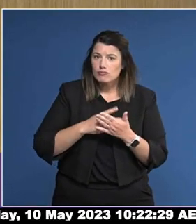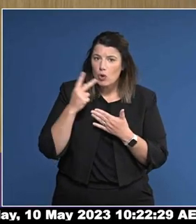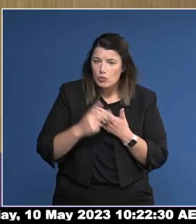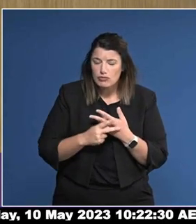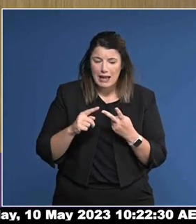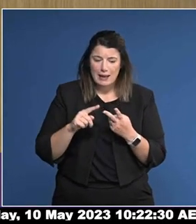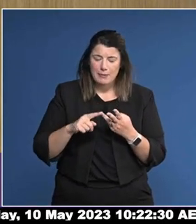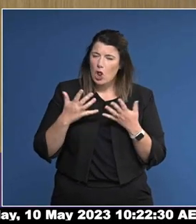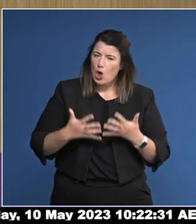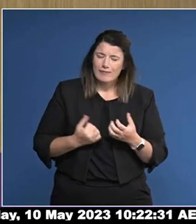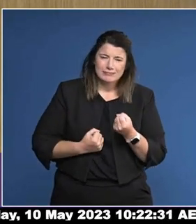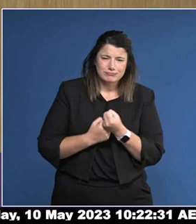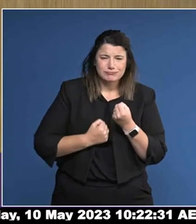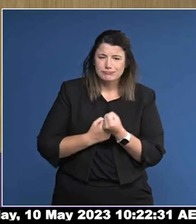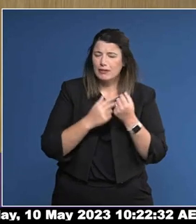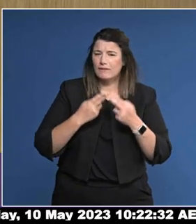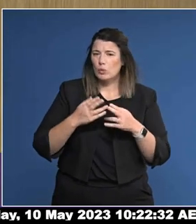children that is supplied through Education.